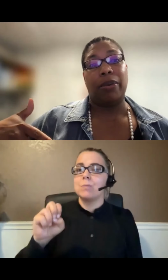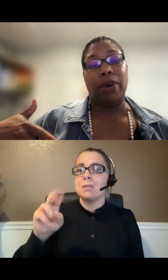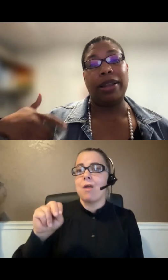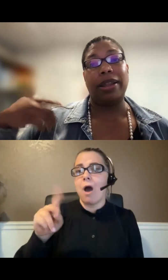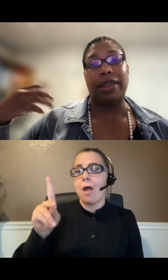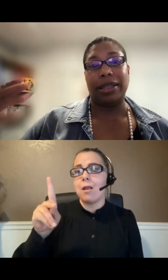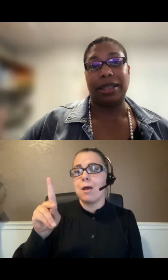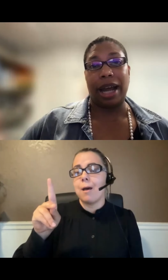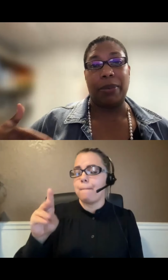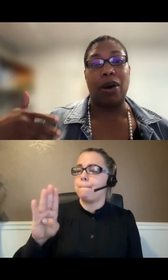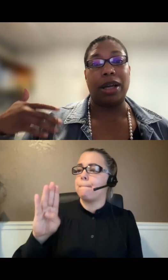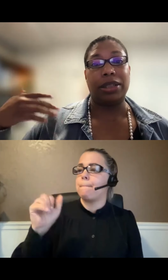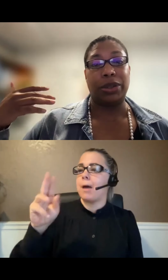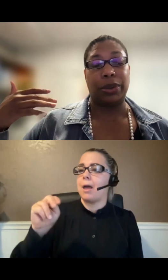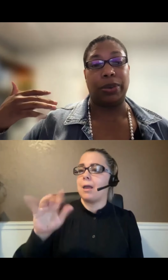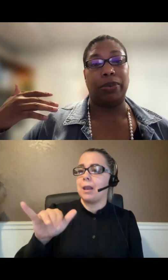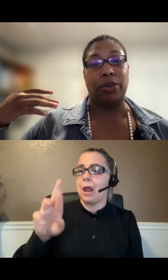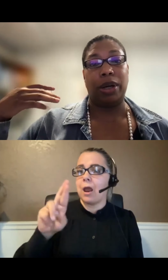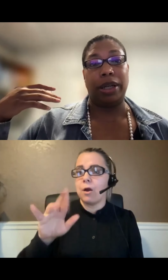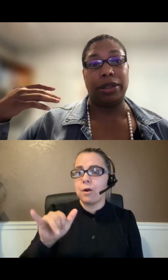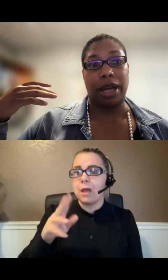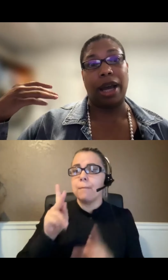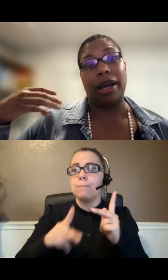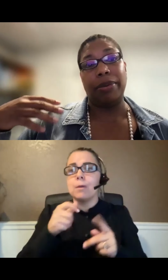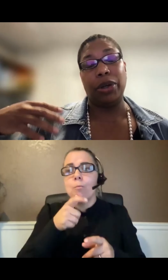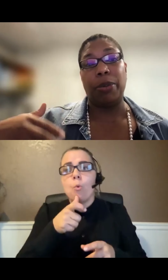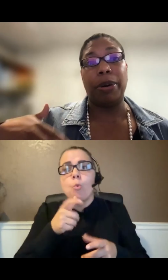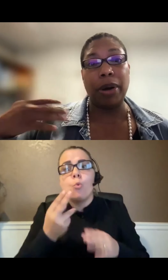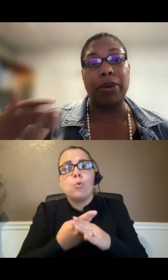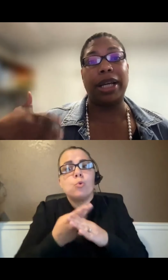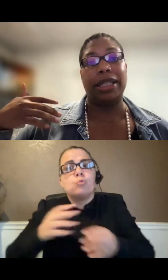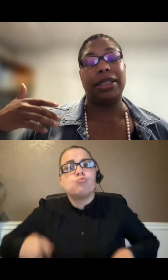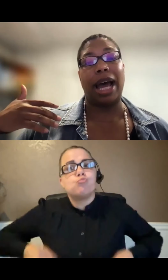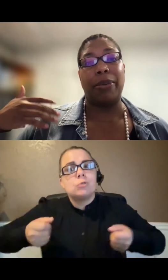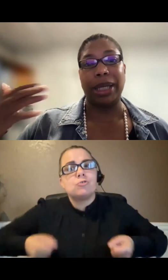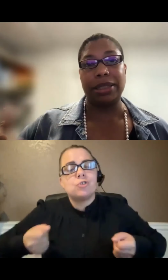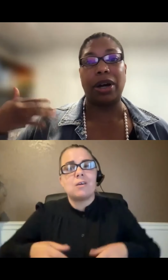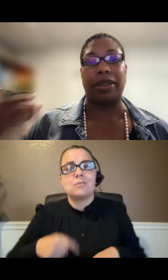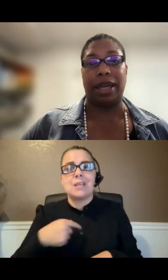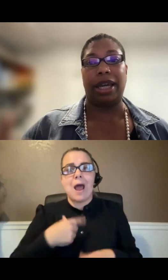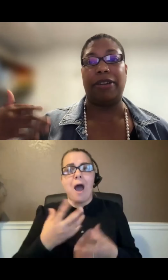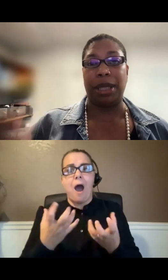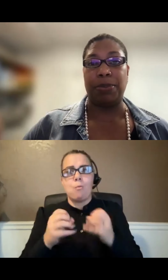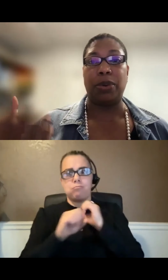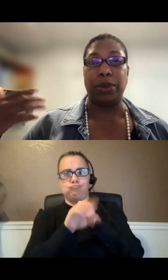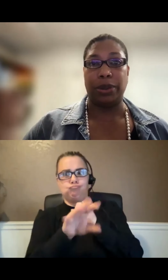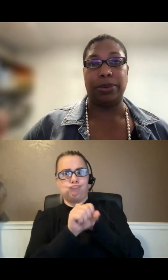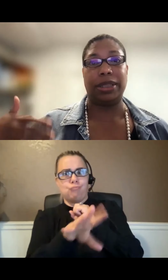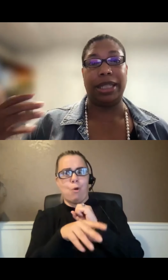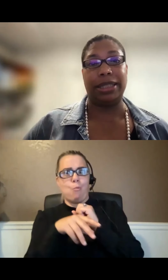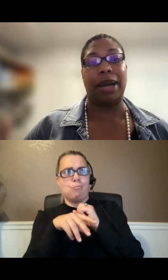One of the things that I want to promote is that we start thinking of people who use these